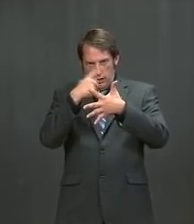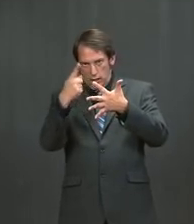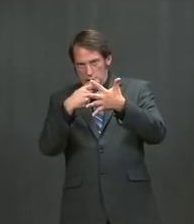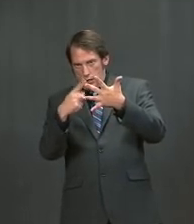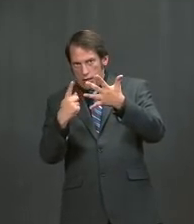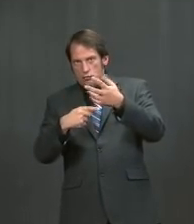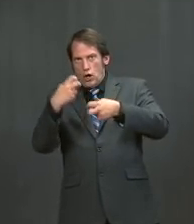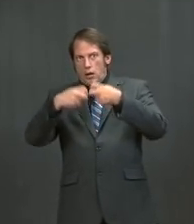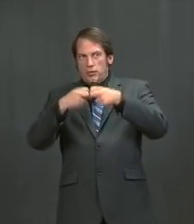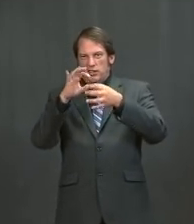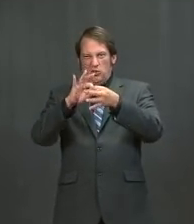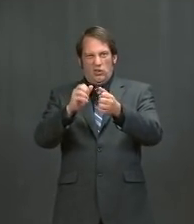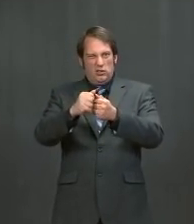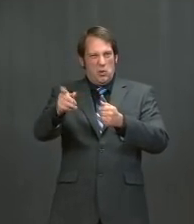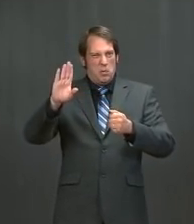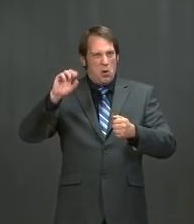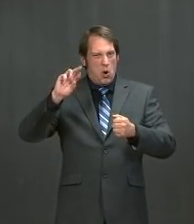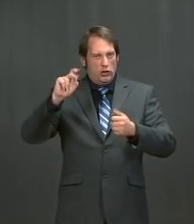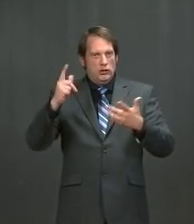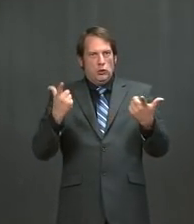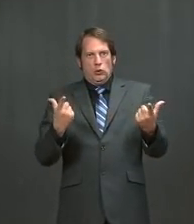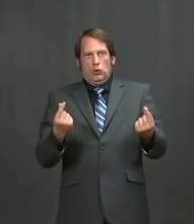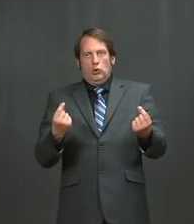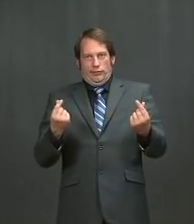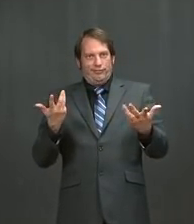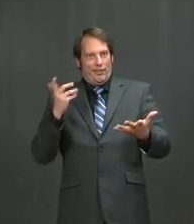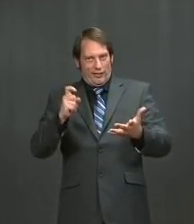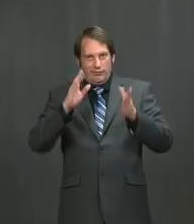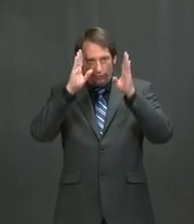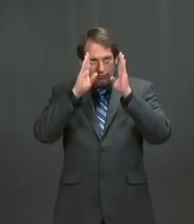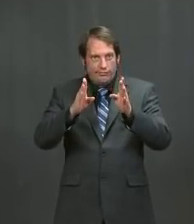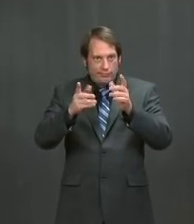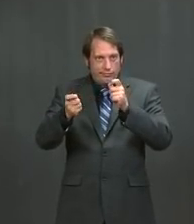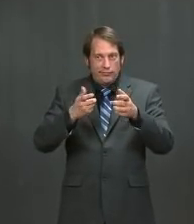we need to address the root causes in the countries. The Press: Is his expectation snapping back